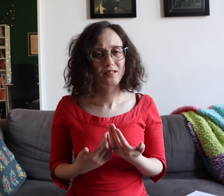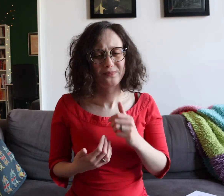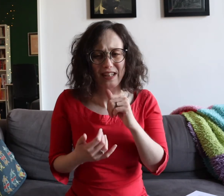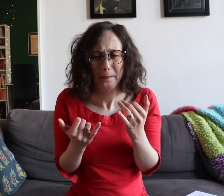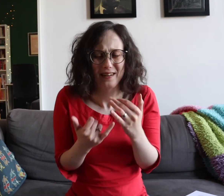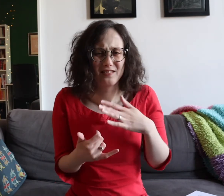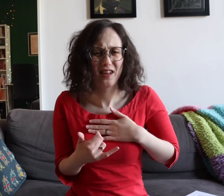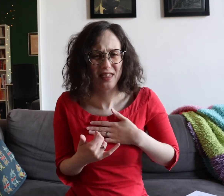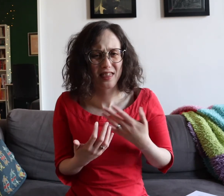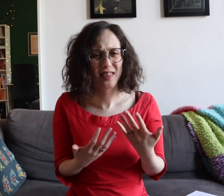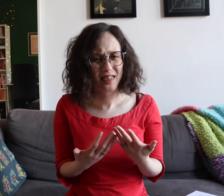It didn't match with who I was.